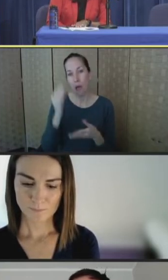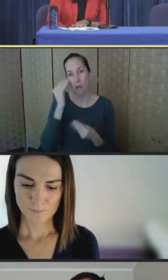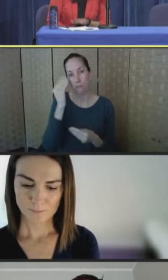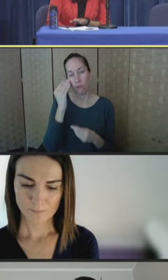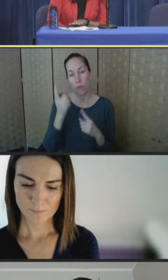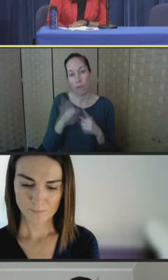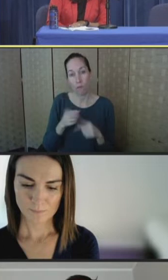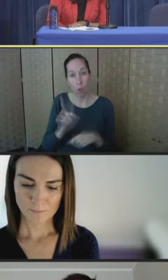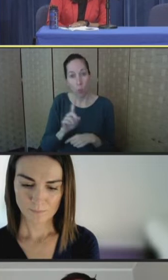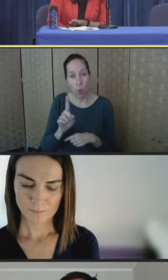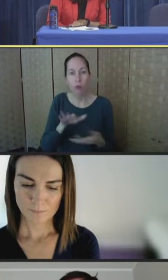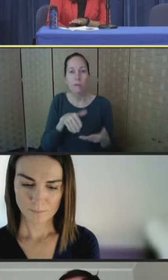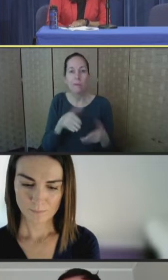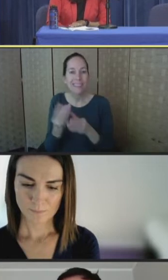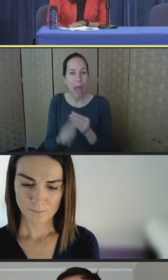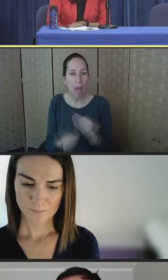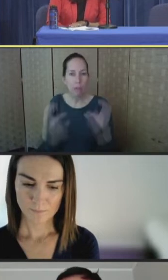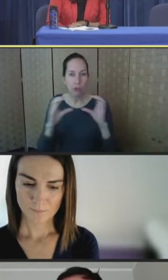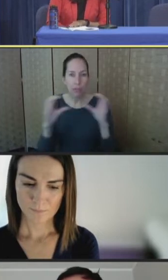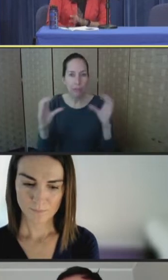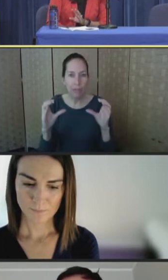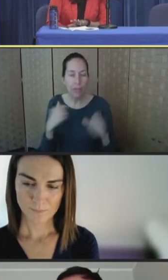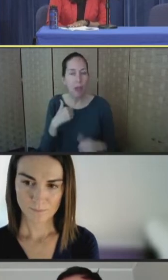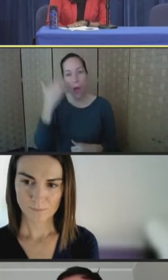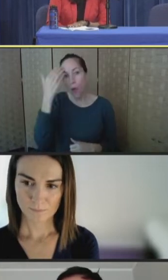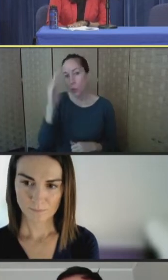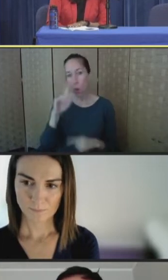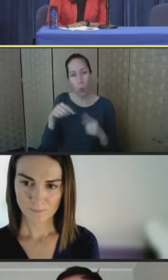data will be published. But I do know that that work is underway, and it is a priority